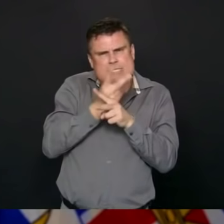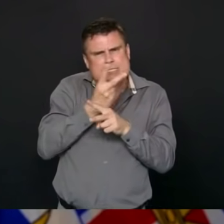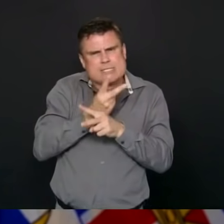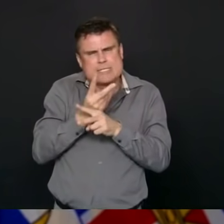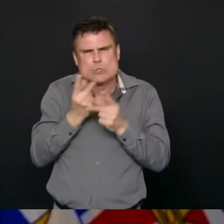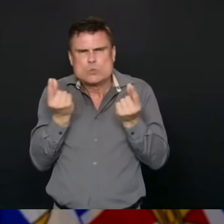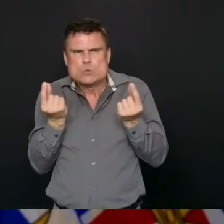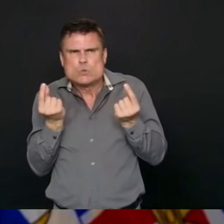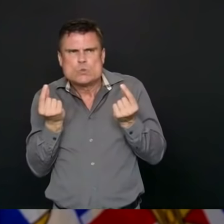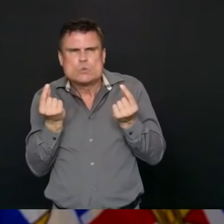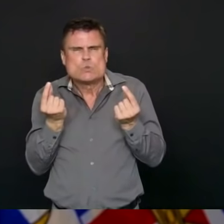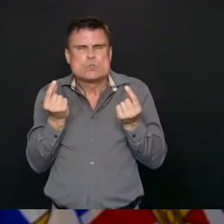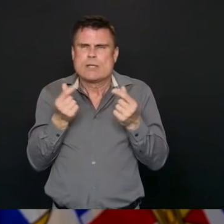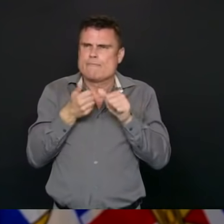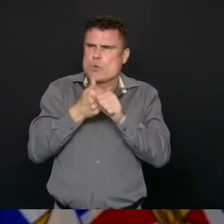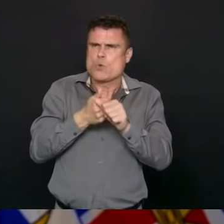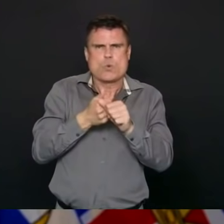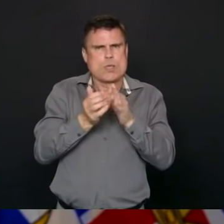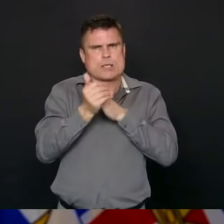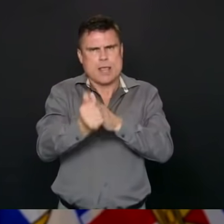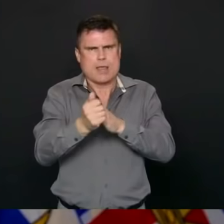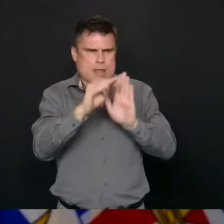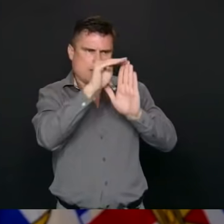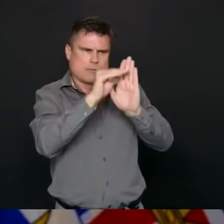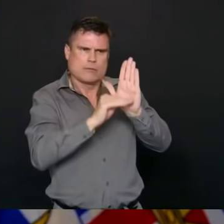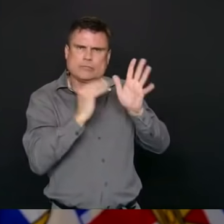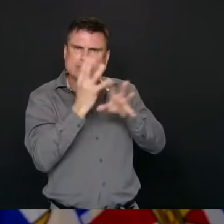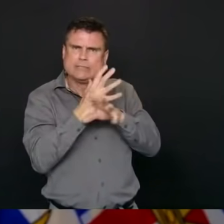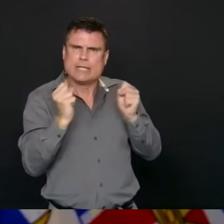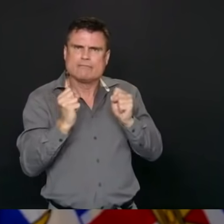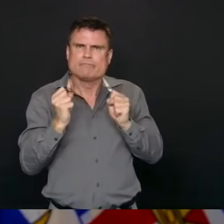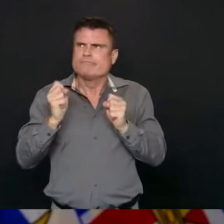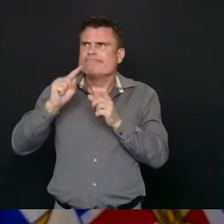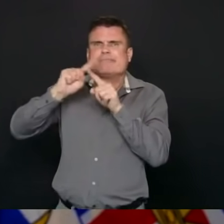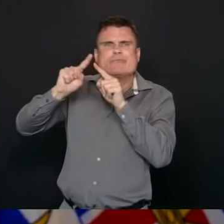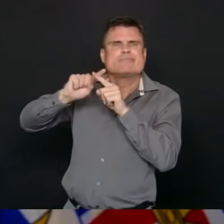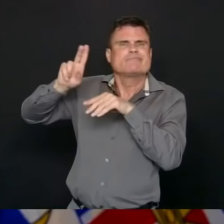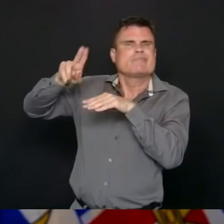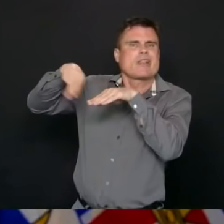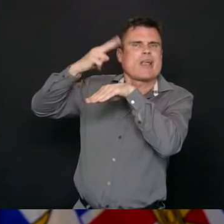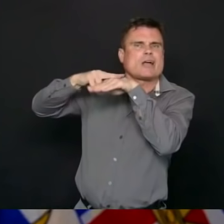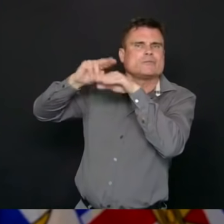In terms of what we are talking about publicly posting for every business who